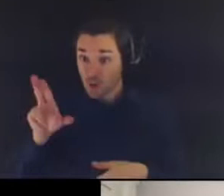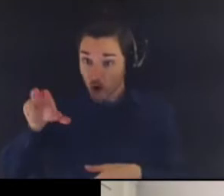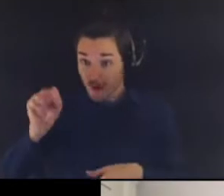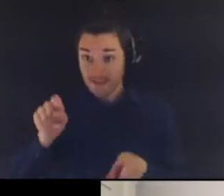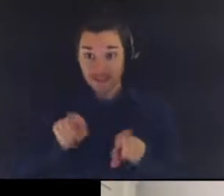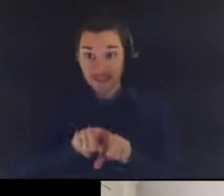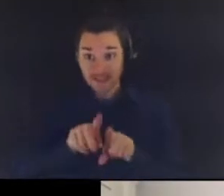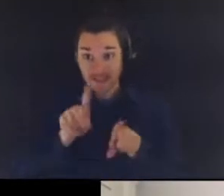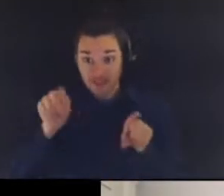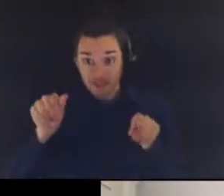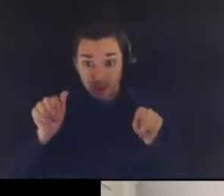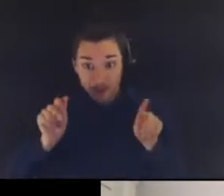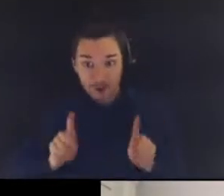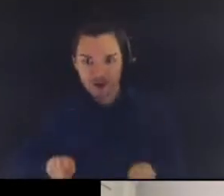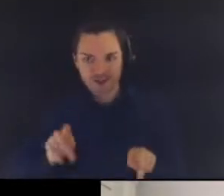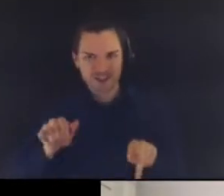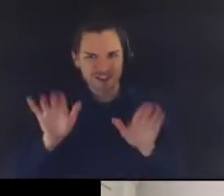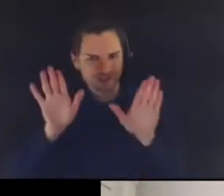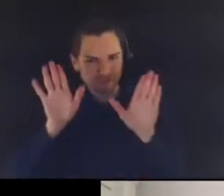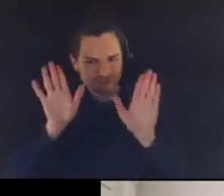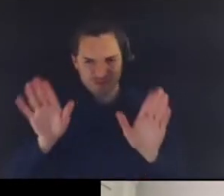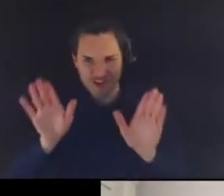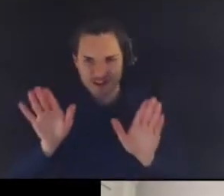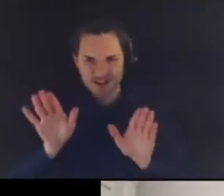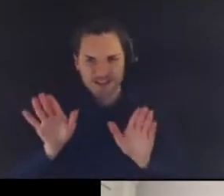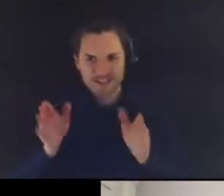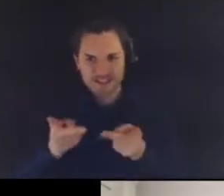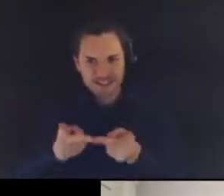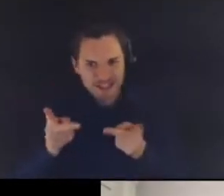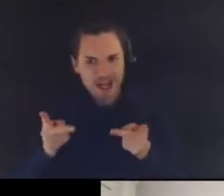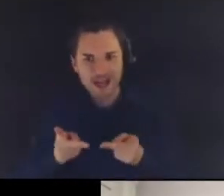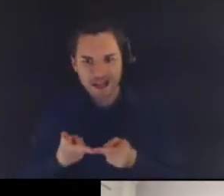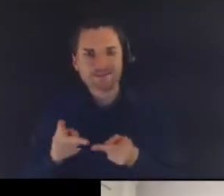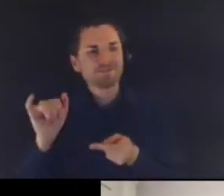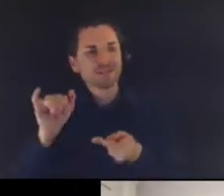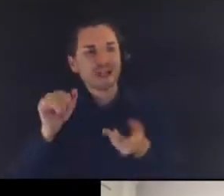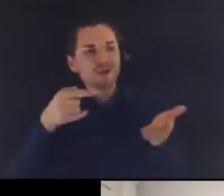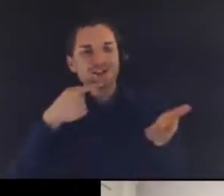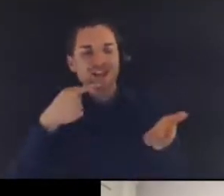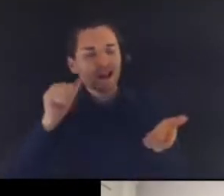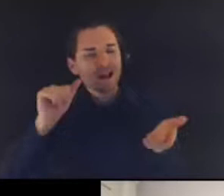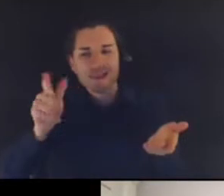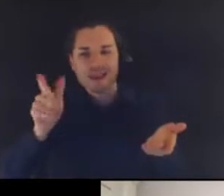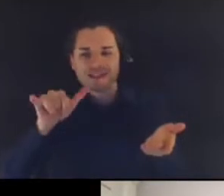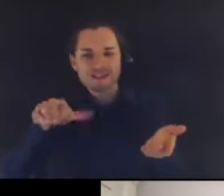Just like Alexis mentioned, you can explore that in order to learn more about organisations